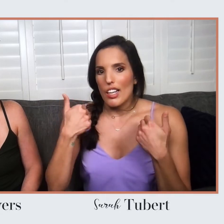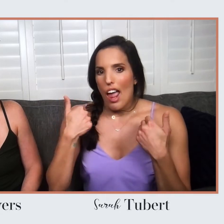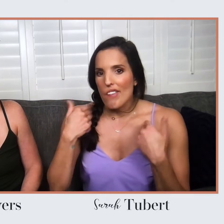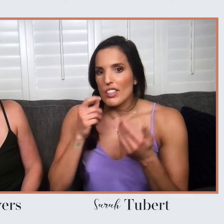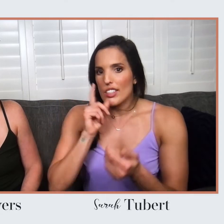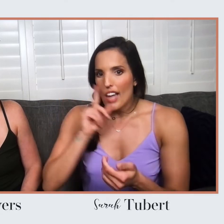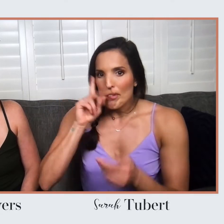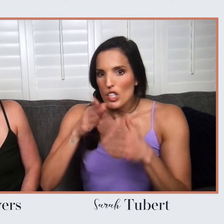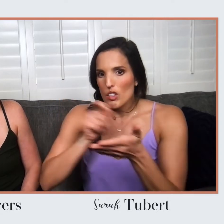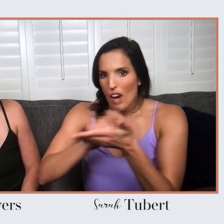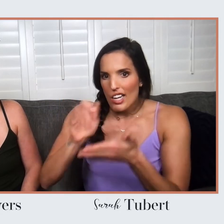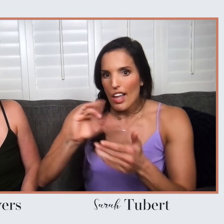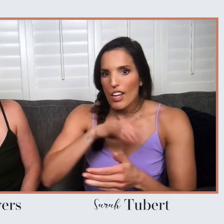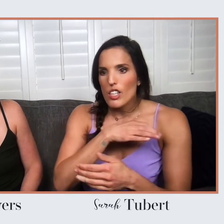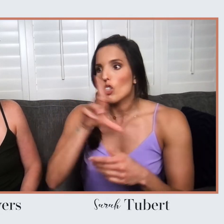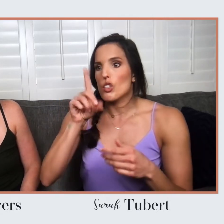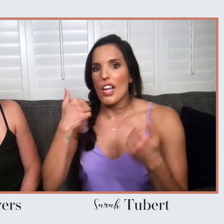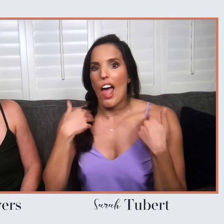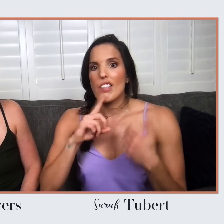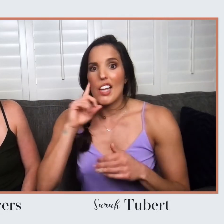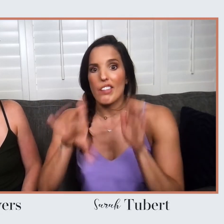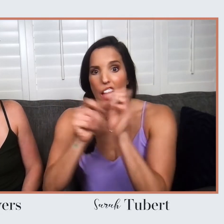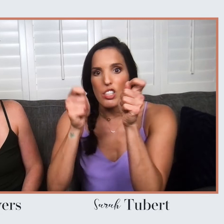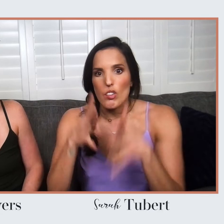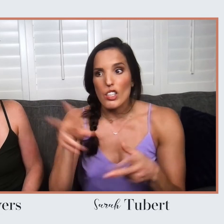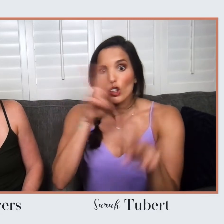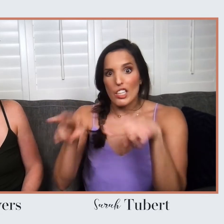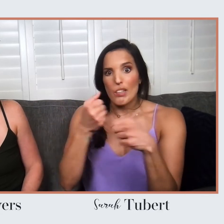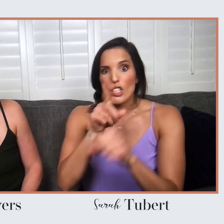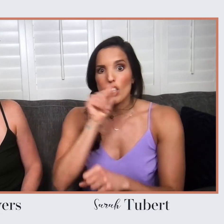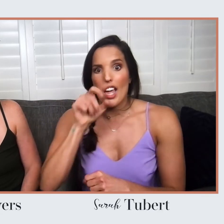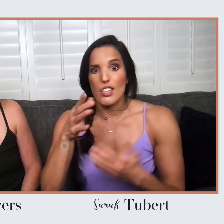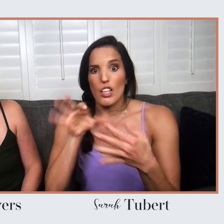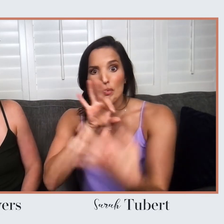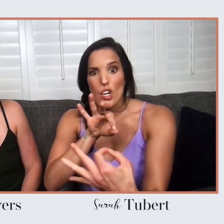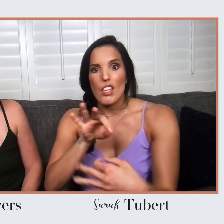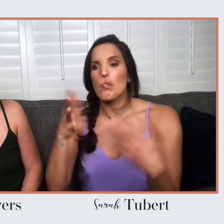a deaf person writing that character? Do they have a deaf casting director looking to make sure the ASL is perfect?